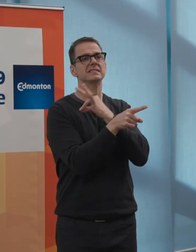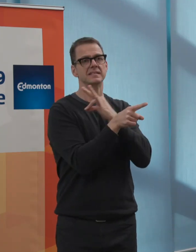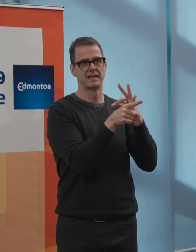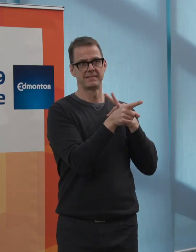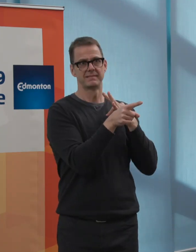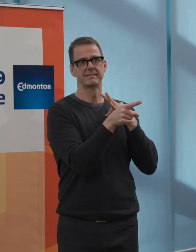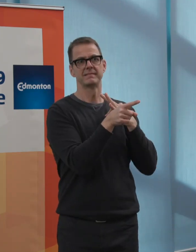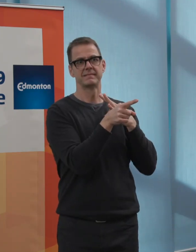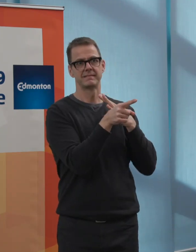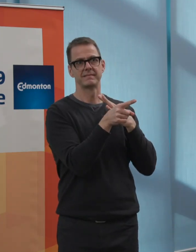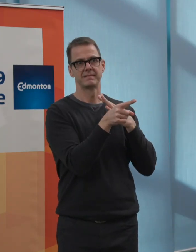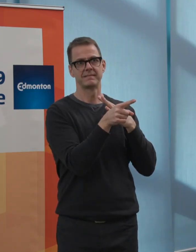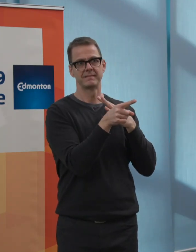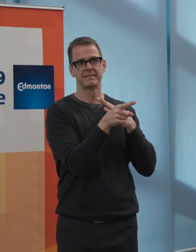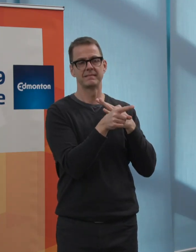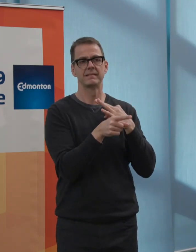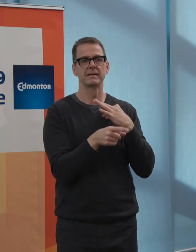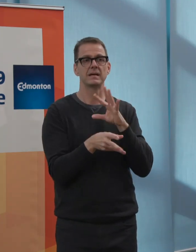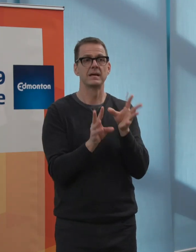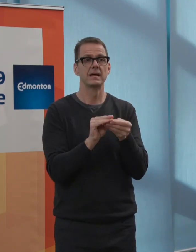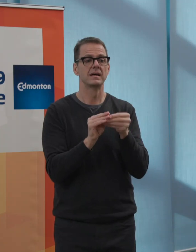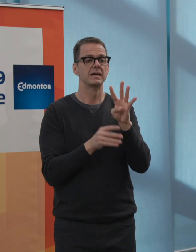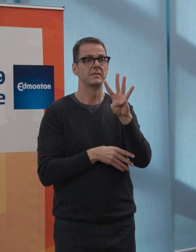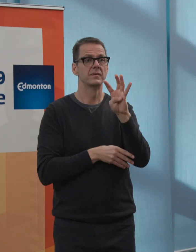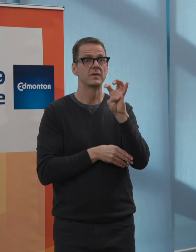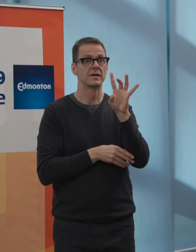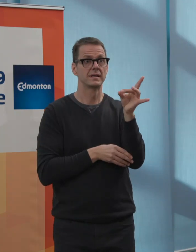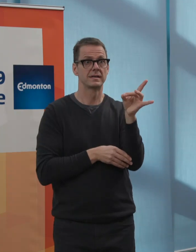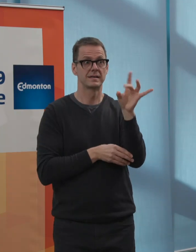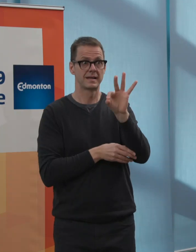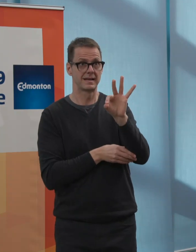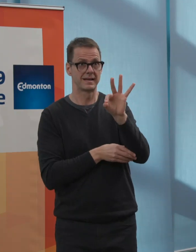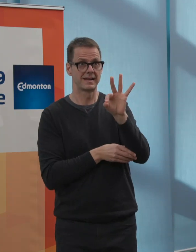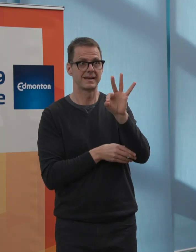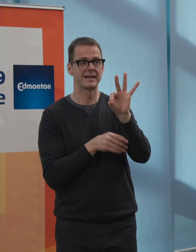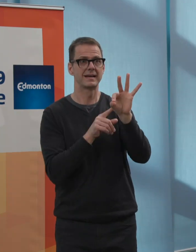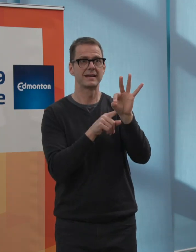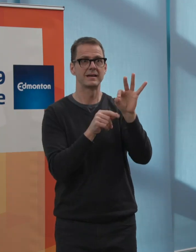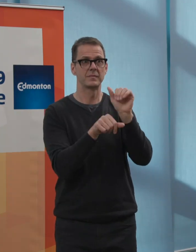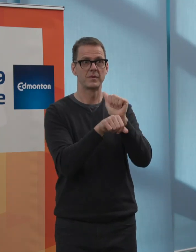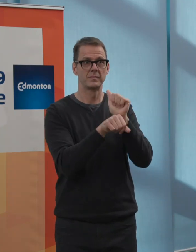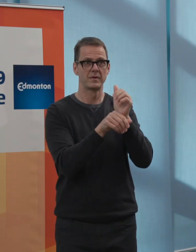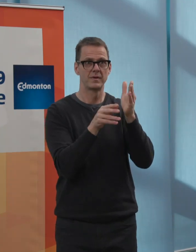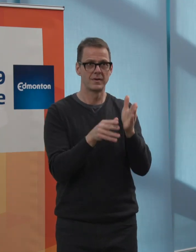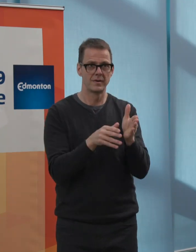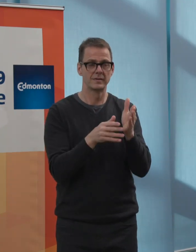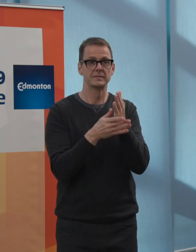the organization including management and unionized staff like our partner the